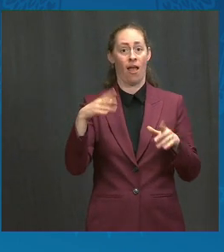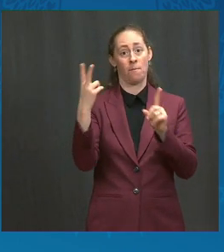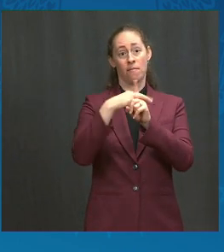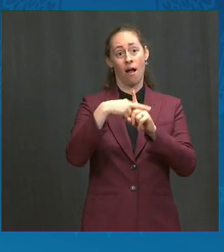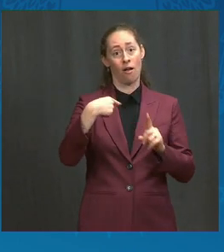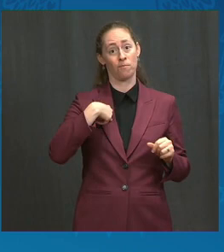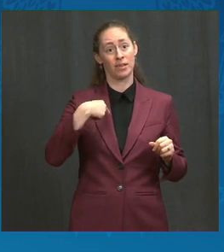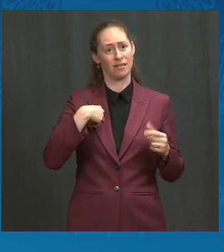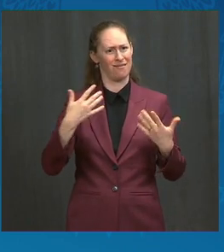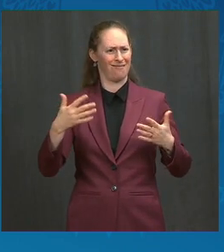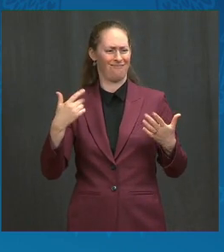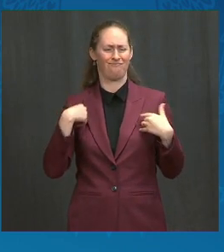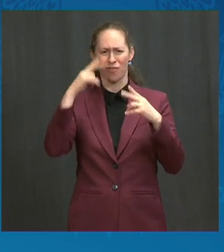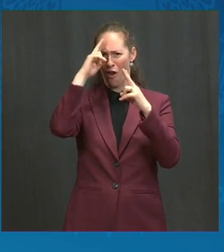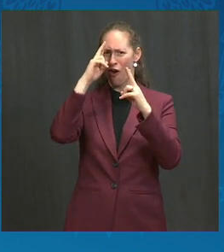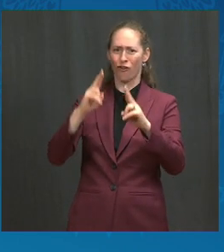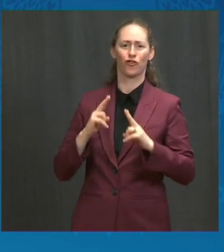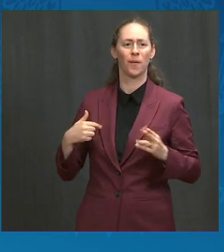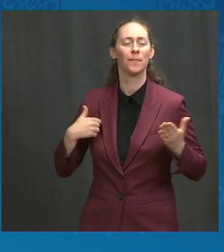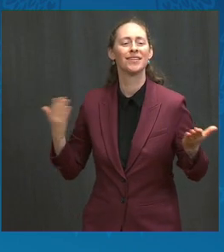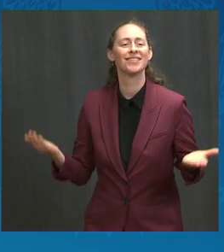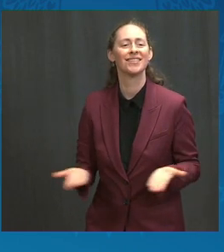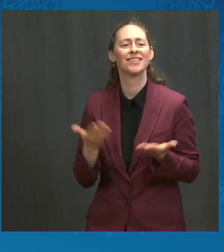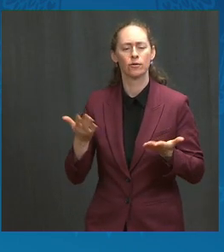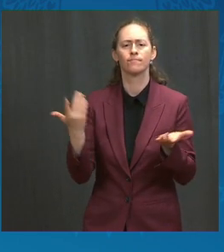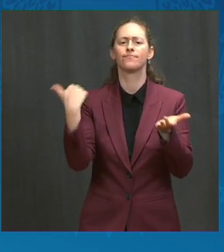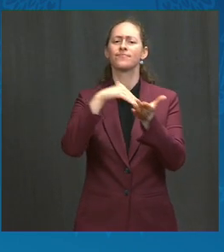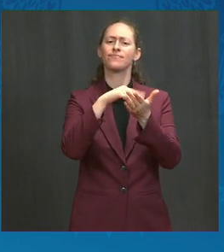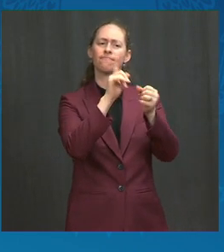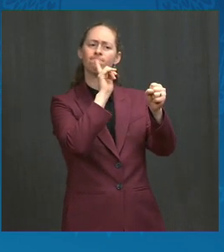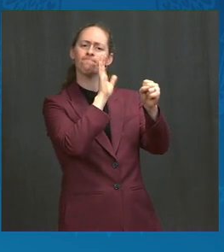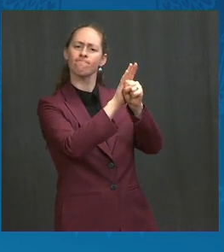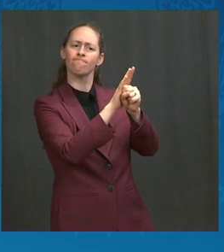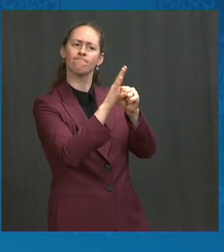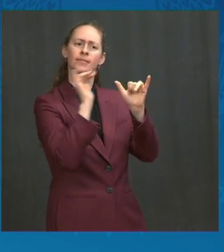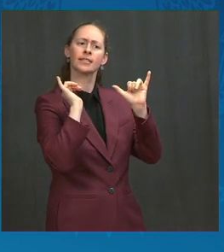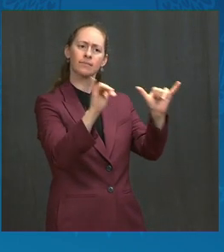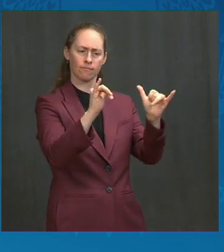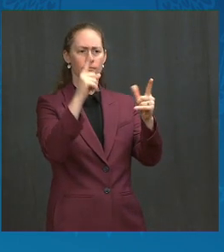as we recommit to make gender equality a reality.